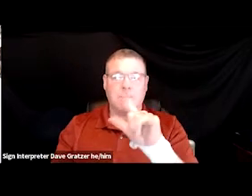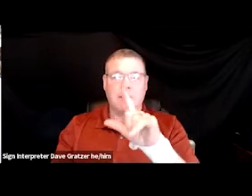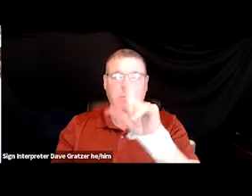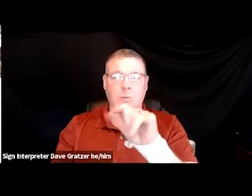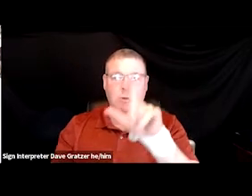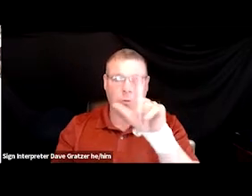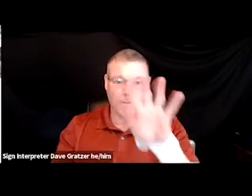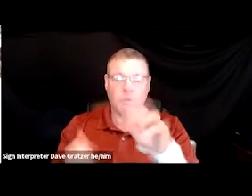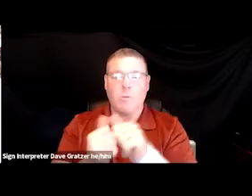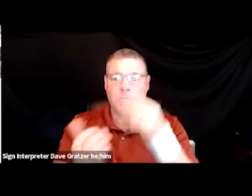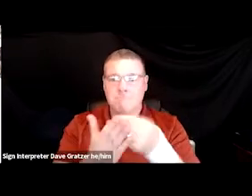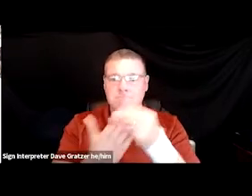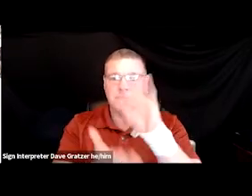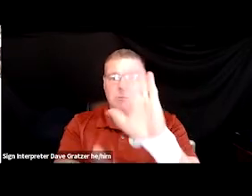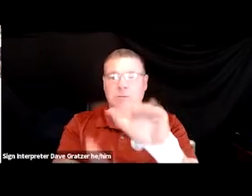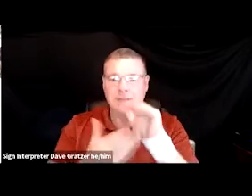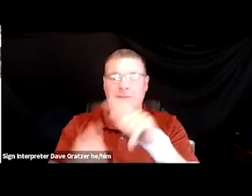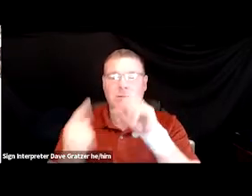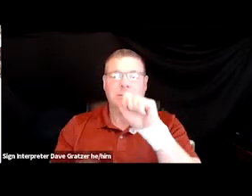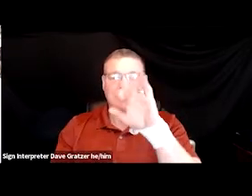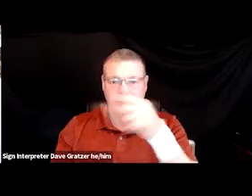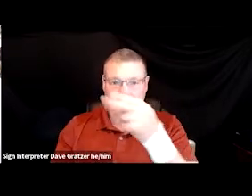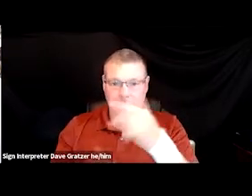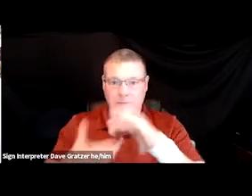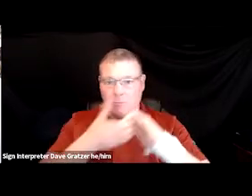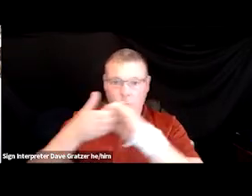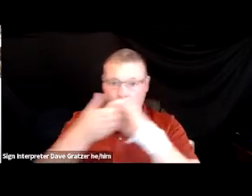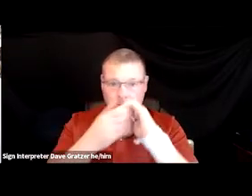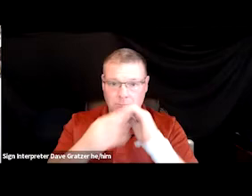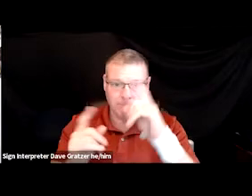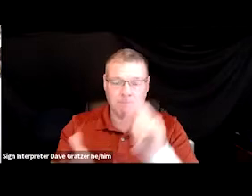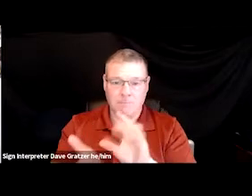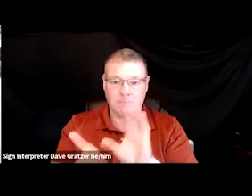with the funds received from the SAMHSA Cooperative Grant. Next slide.